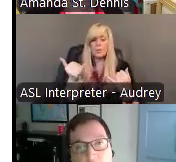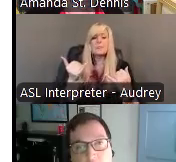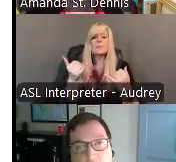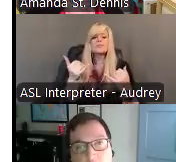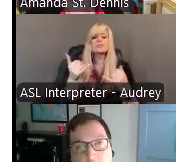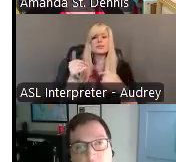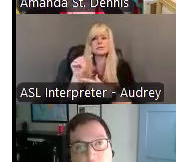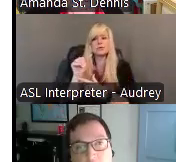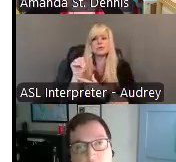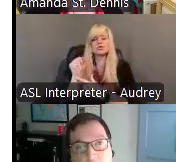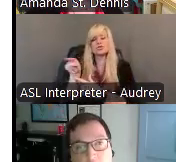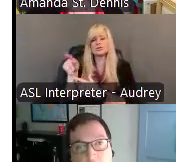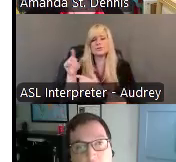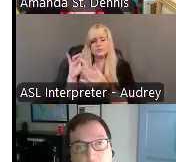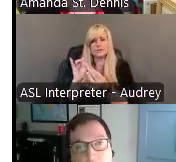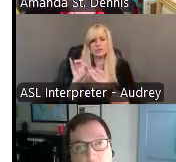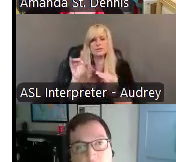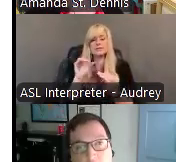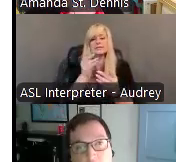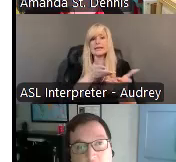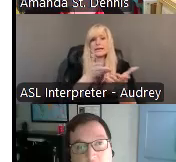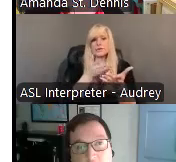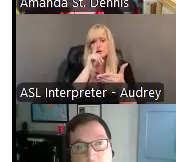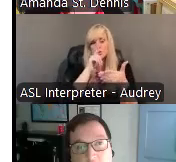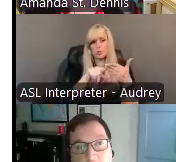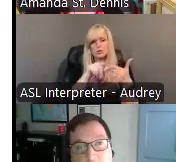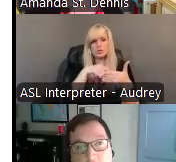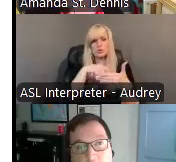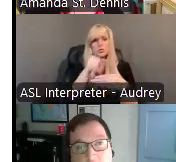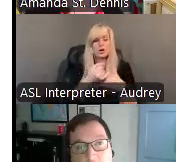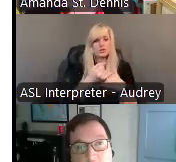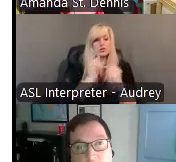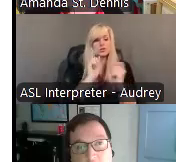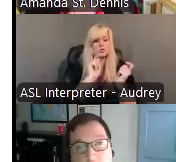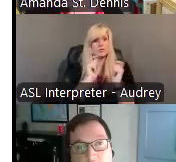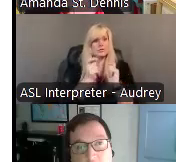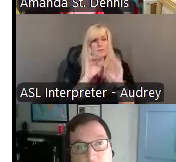mentioned, the Youth Engagement and Research Project to adapt the family engagement research